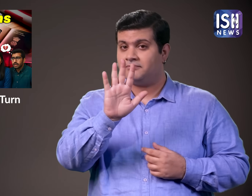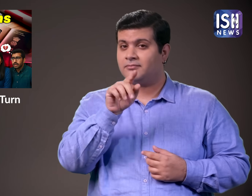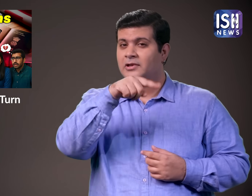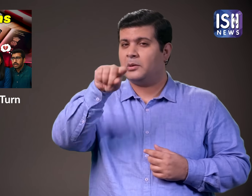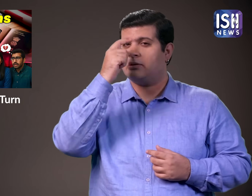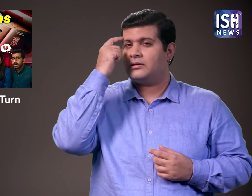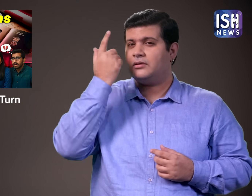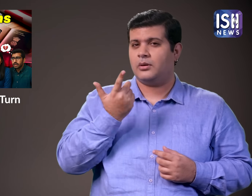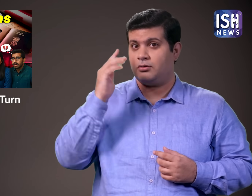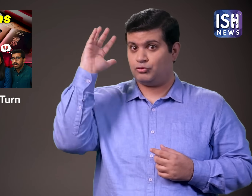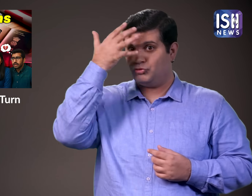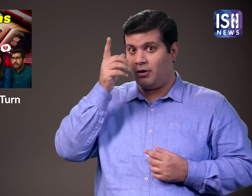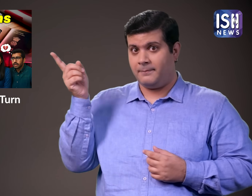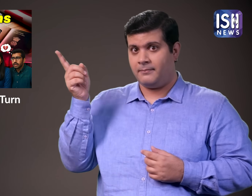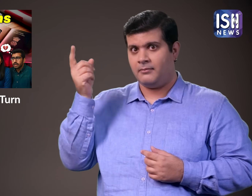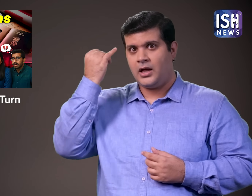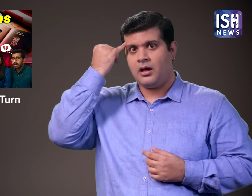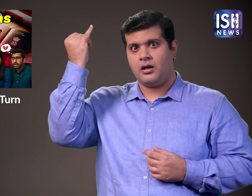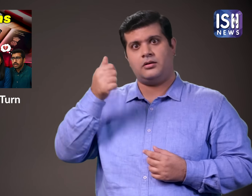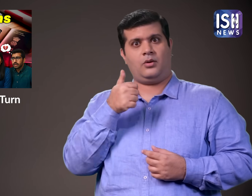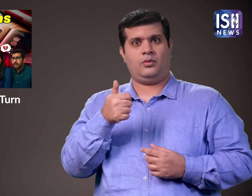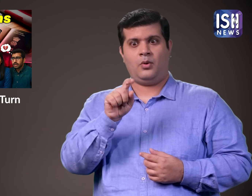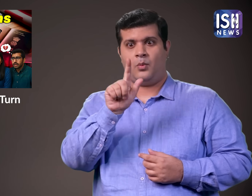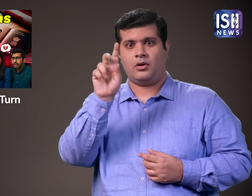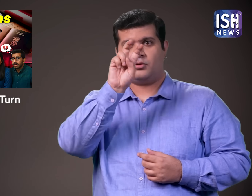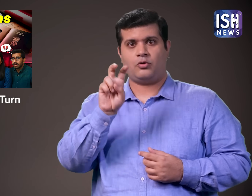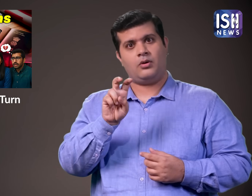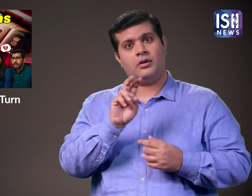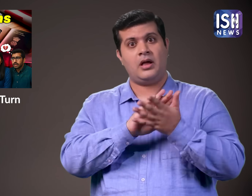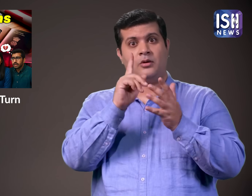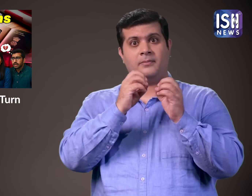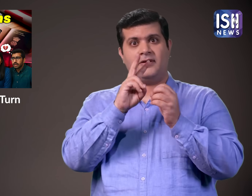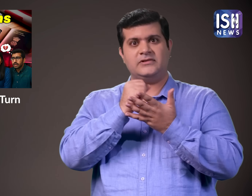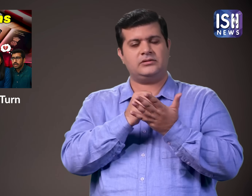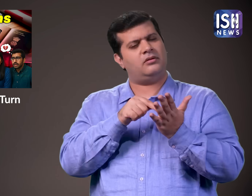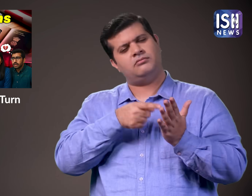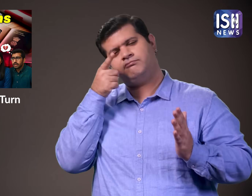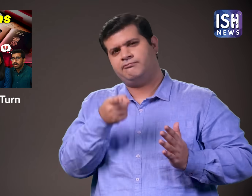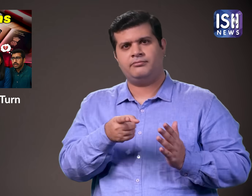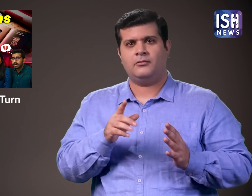Do you think Trump’s new $100,000 H-1B visa order is a good move?